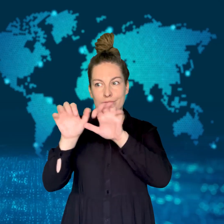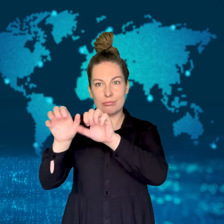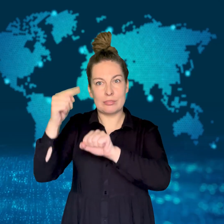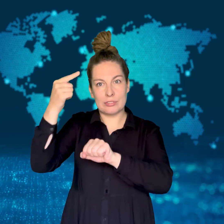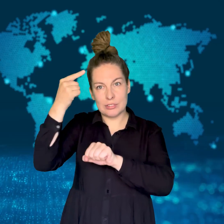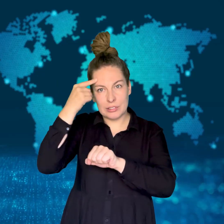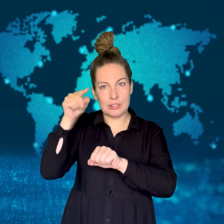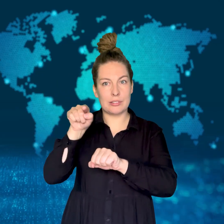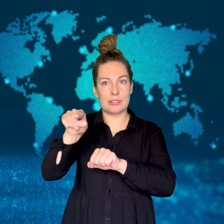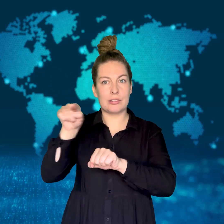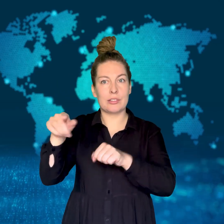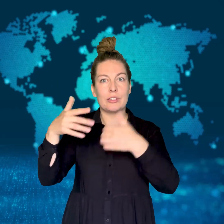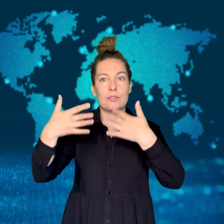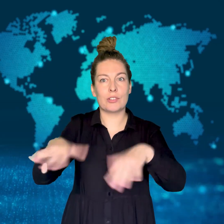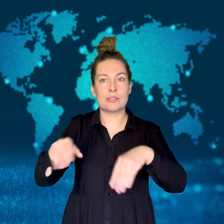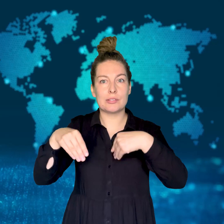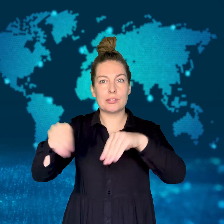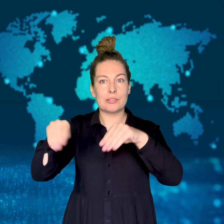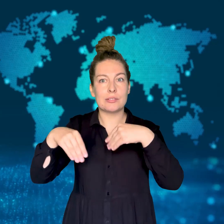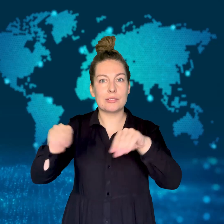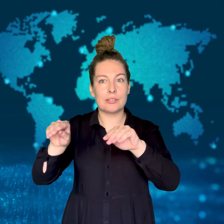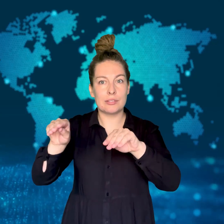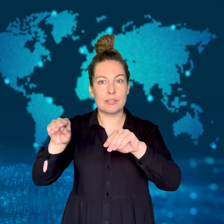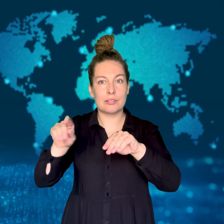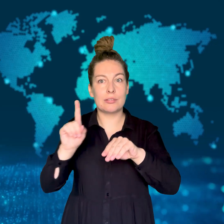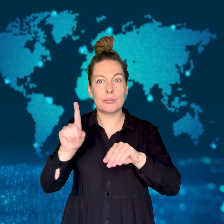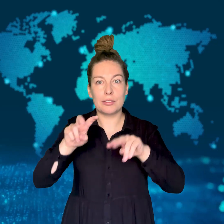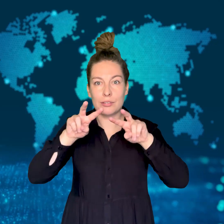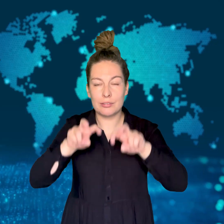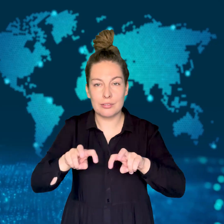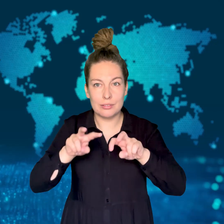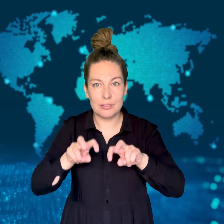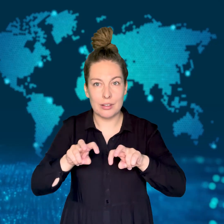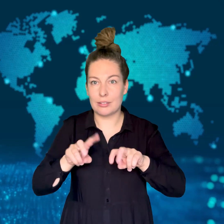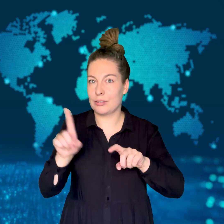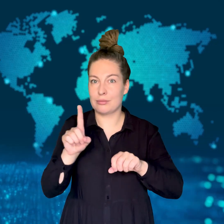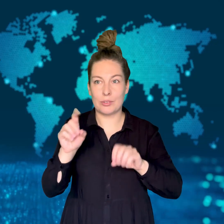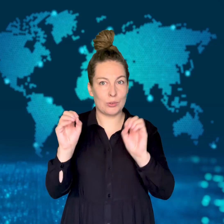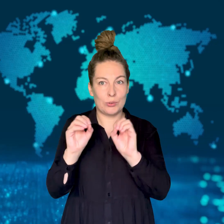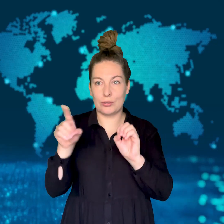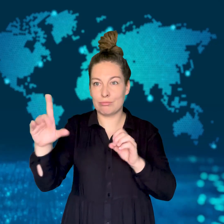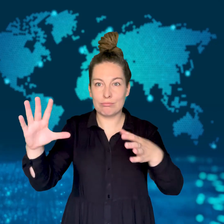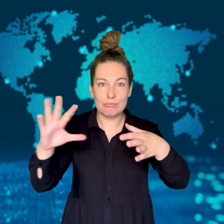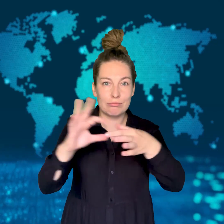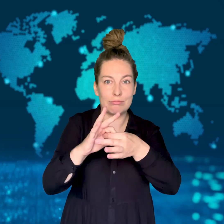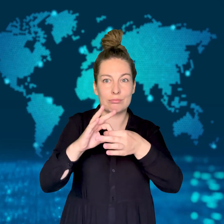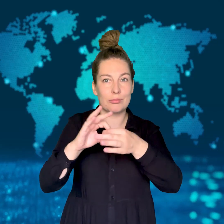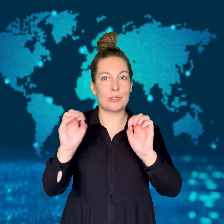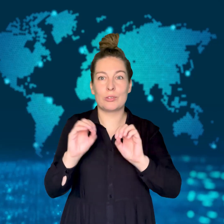and child labor.